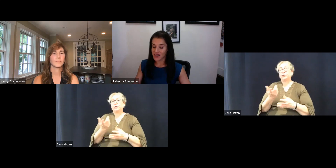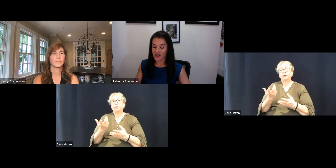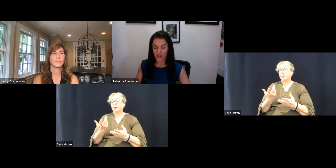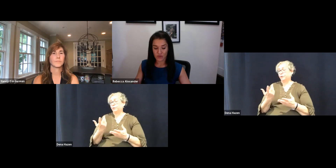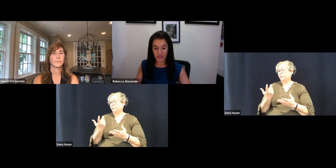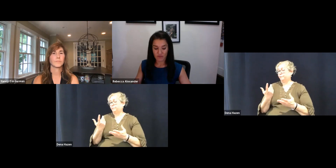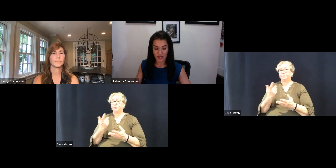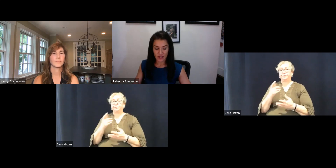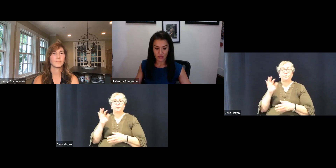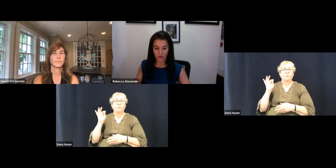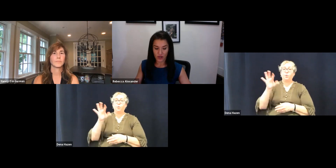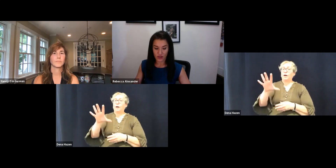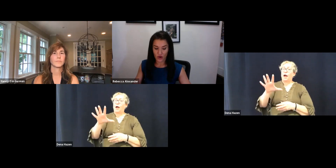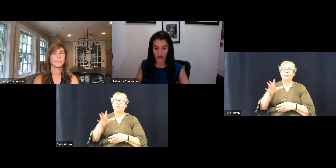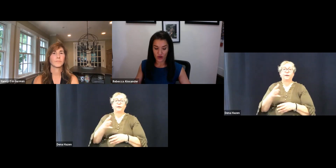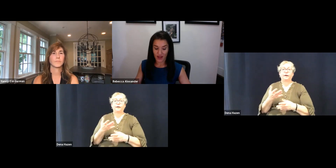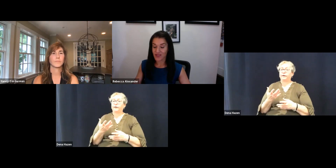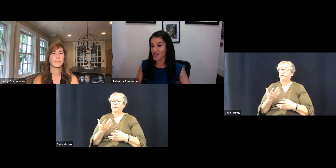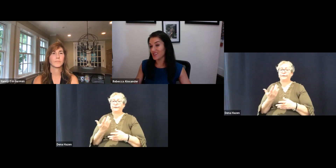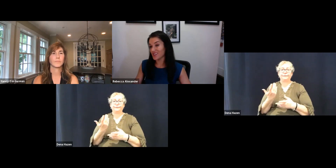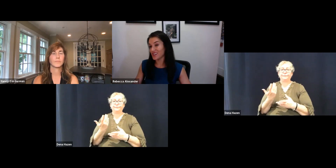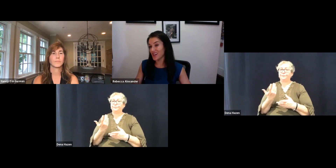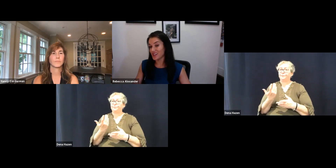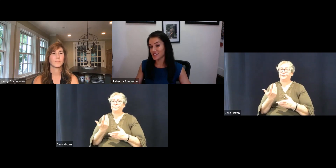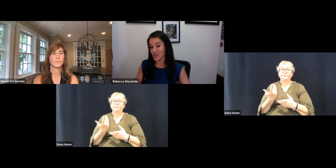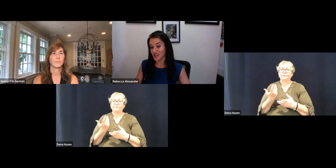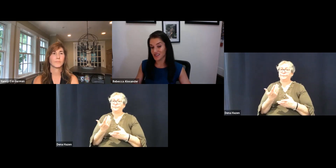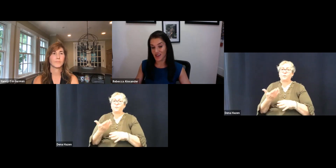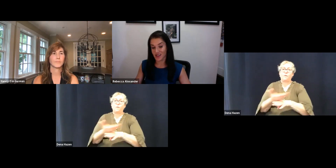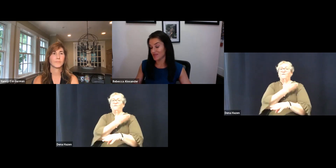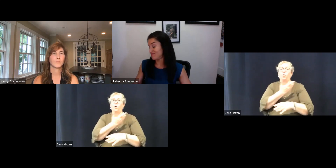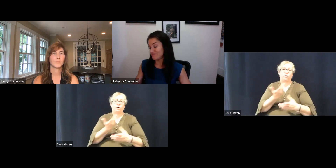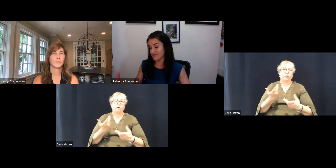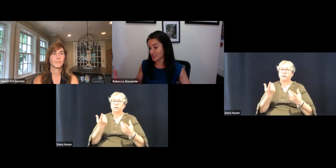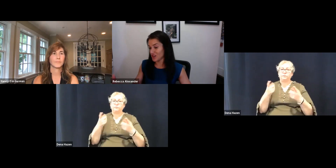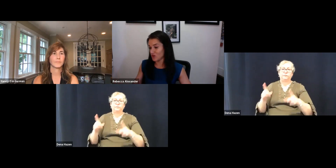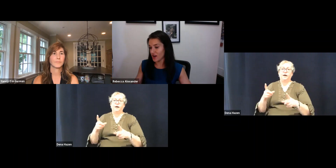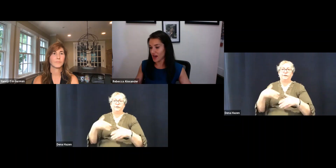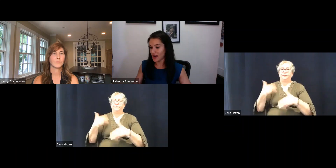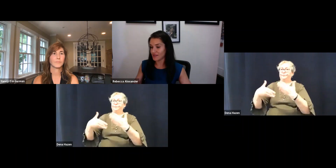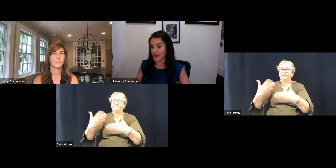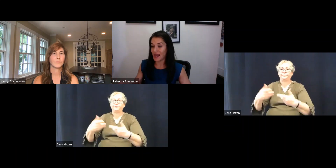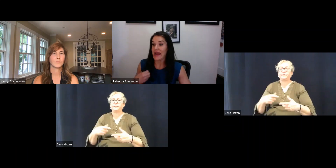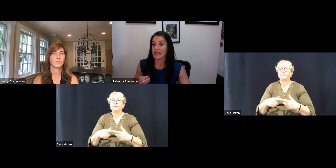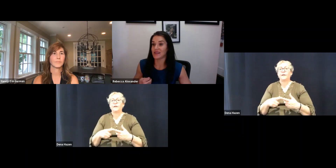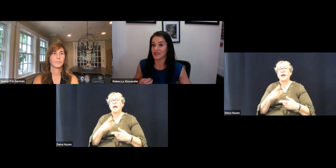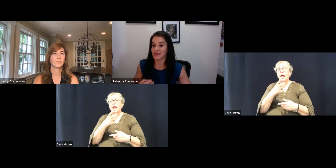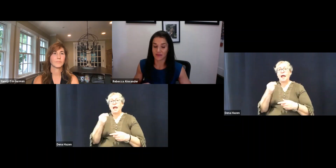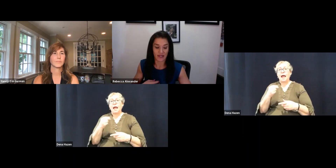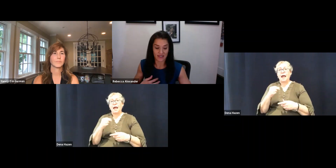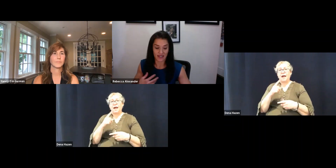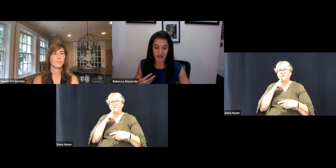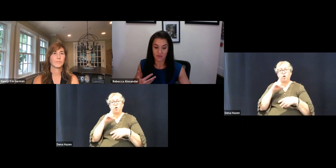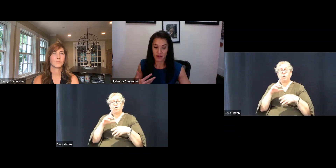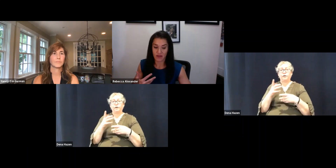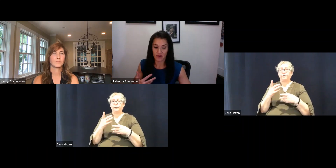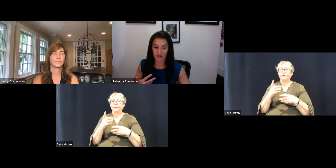And in terms of being a freeloader, I think he can say, like that I hate this one because it does make me feel